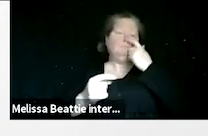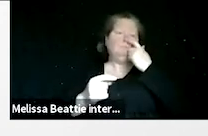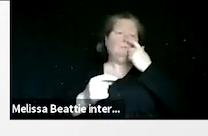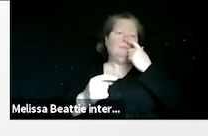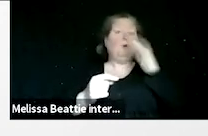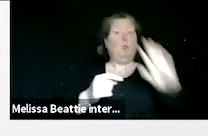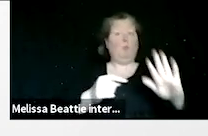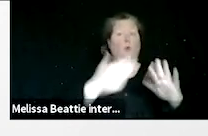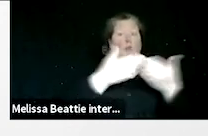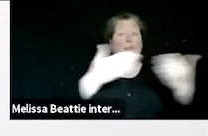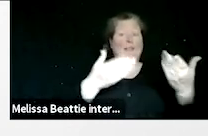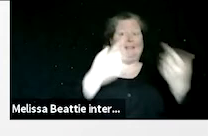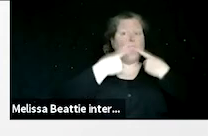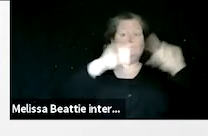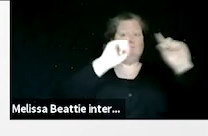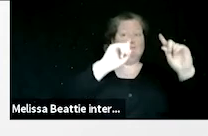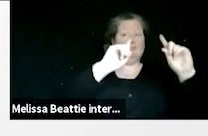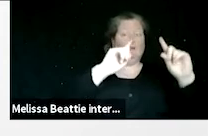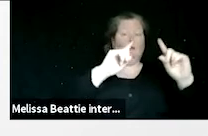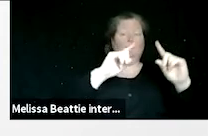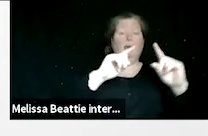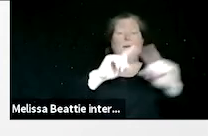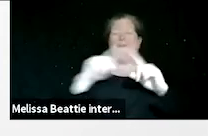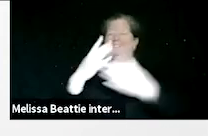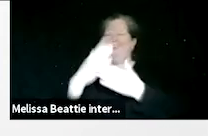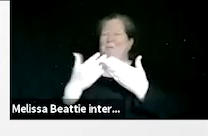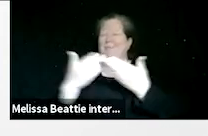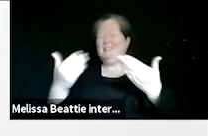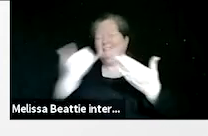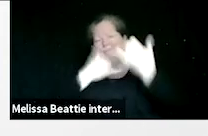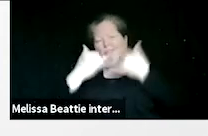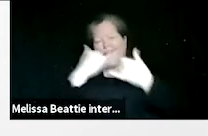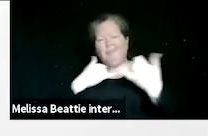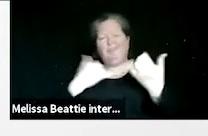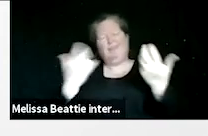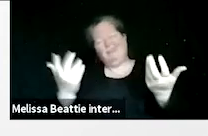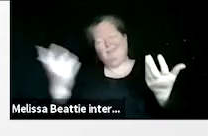Ben Woelk: But the exciting thing in the job that I have is, I've been given the freedom to innovate